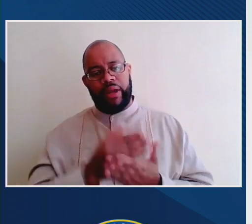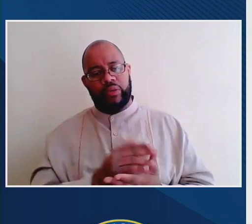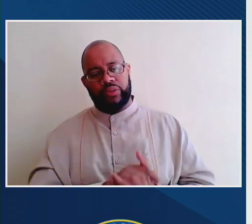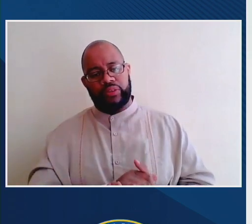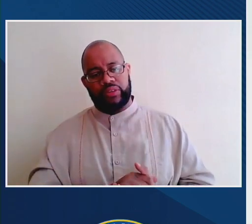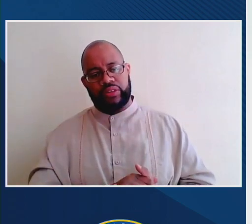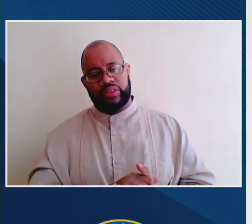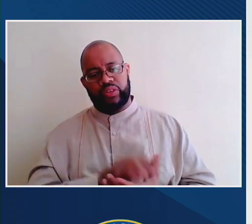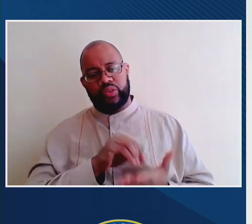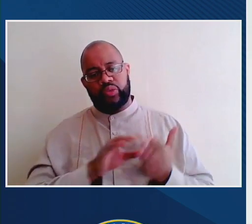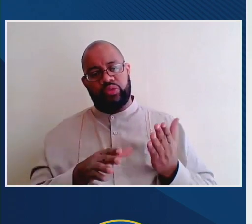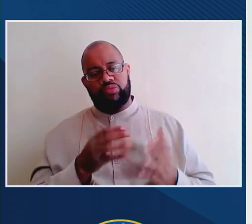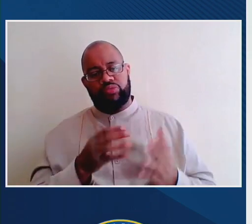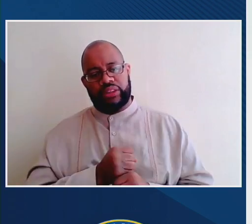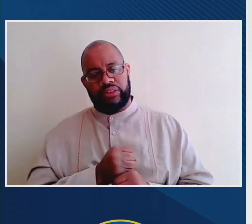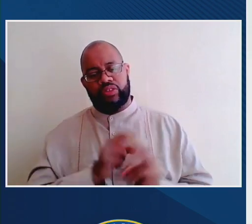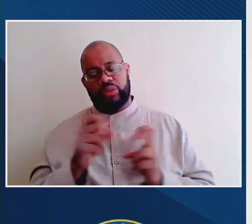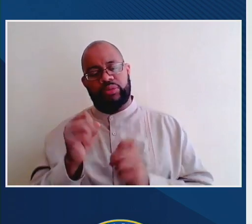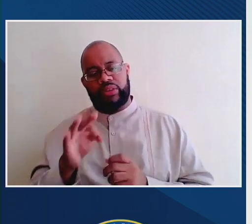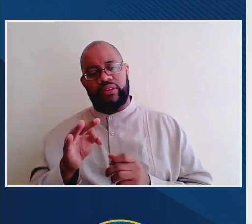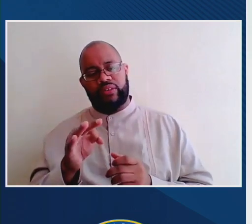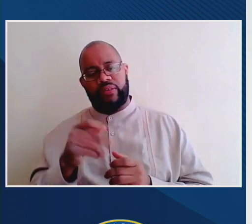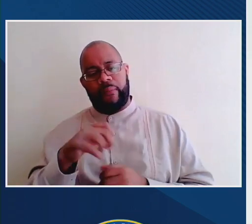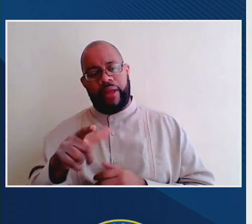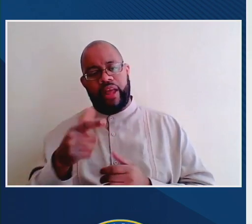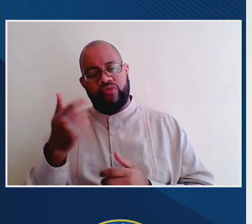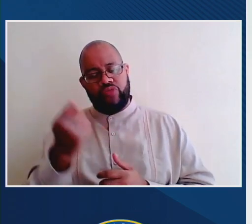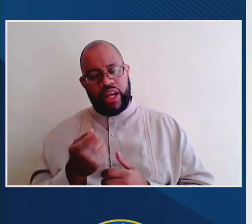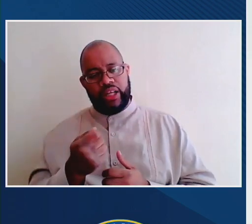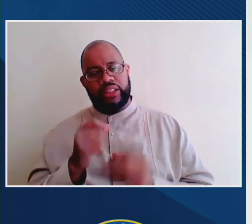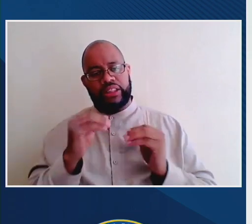receive in terms of Pell grants, teach grants, direct loans, etc..